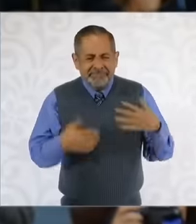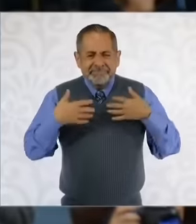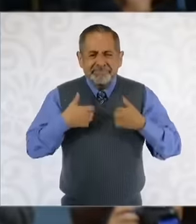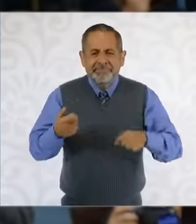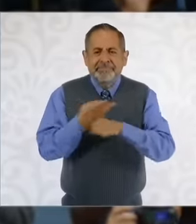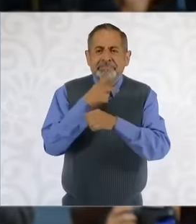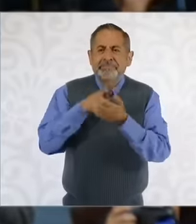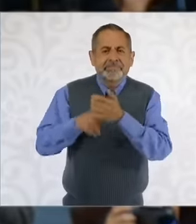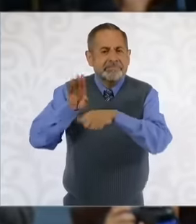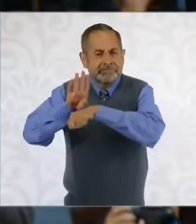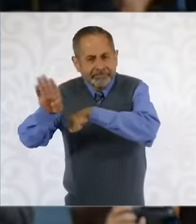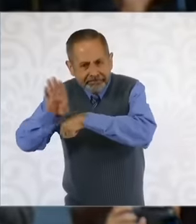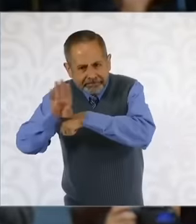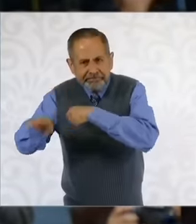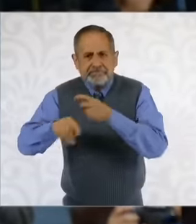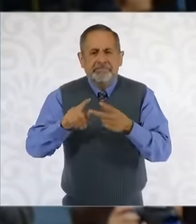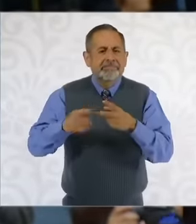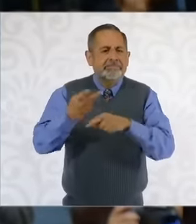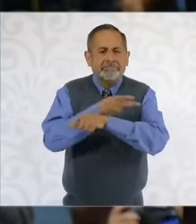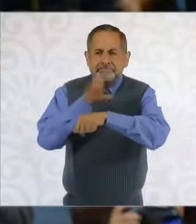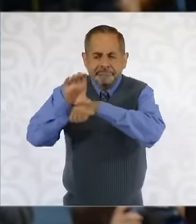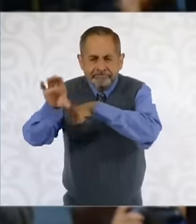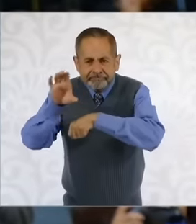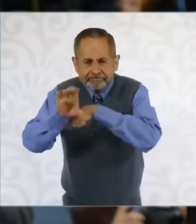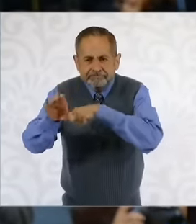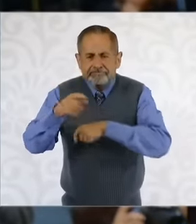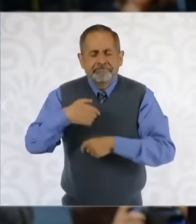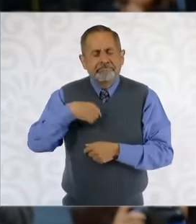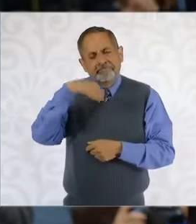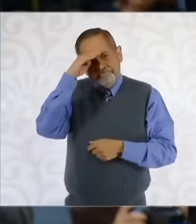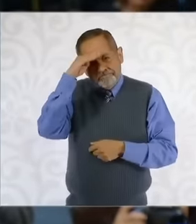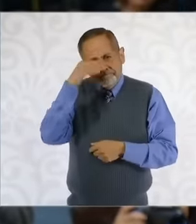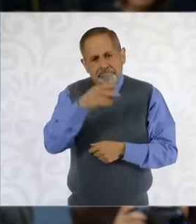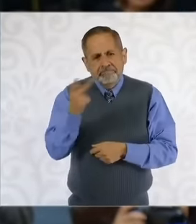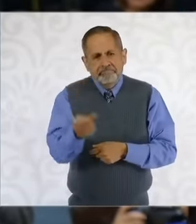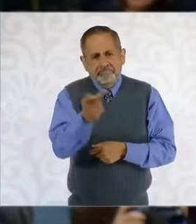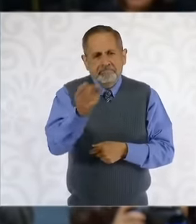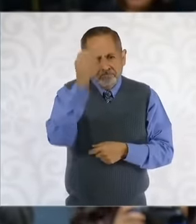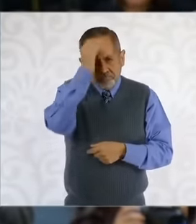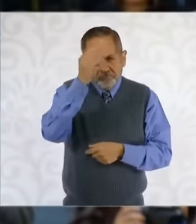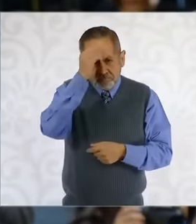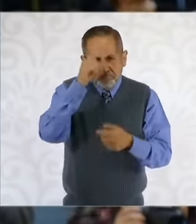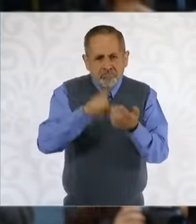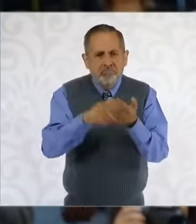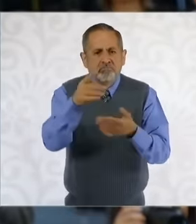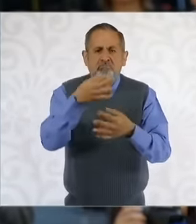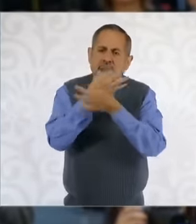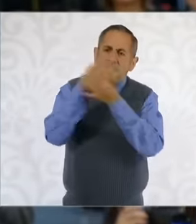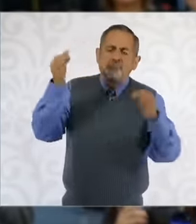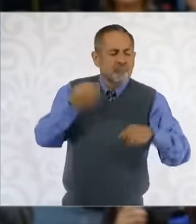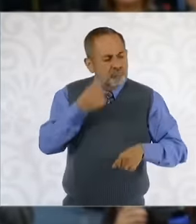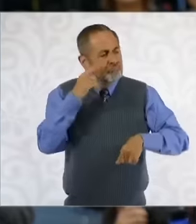is happening in Colombia. Allow me to ask your opinion and the message for the tiger, I think